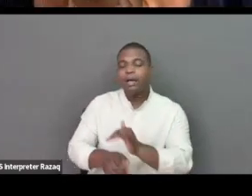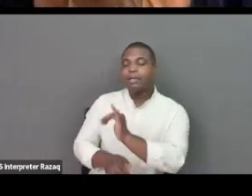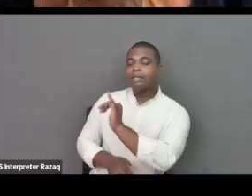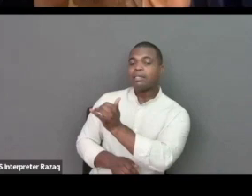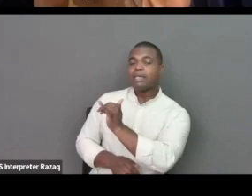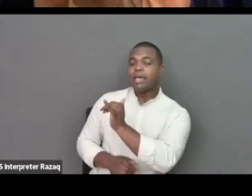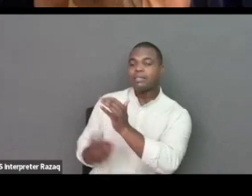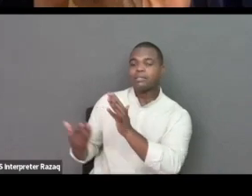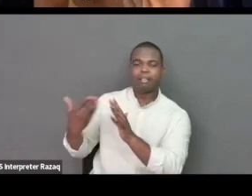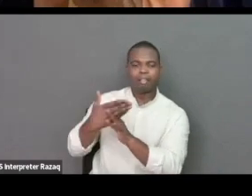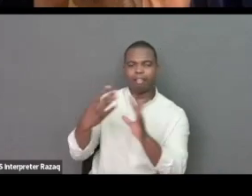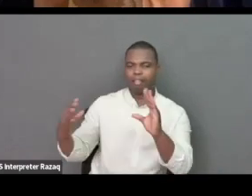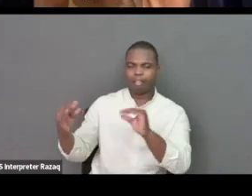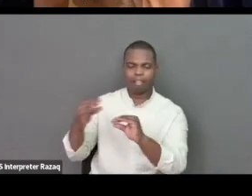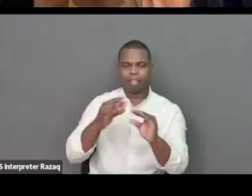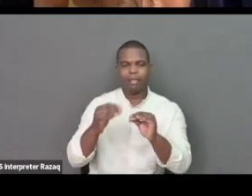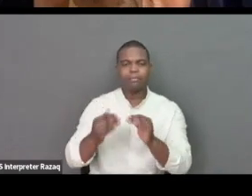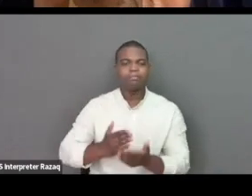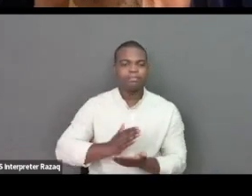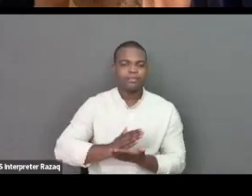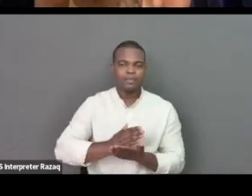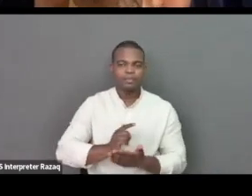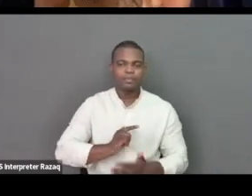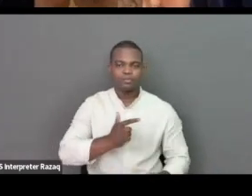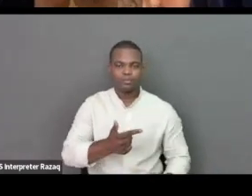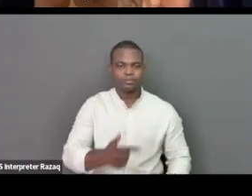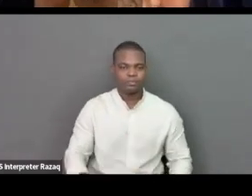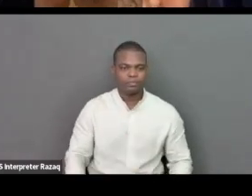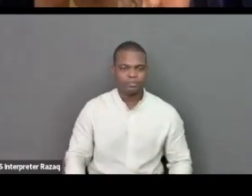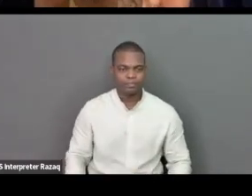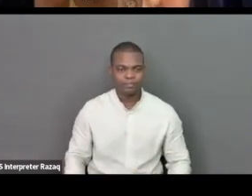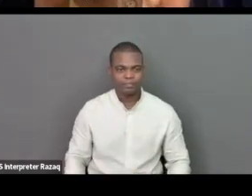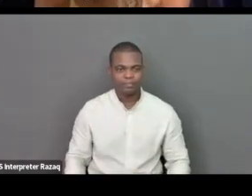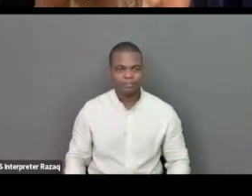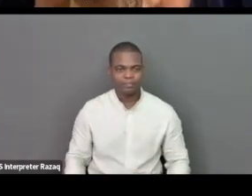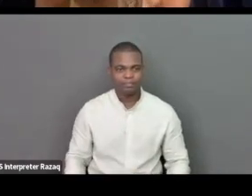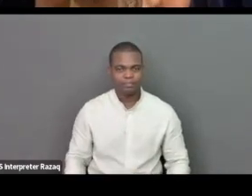means that everything is perfect. But if you think something is missing or